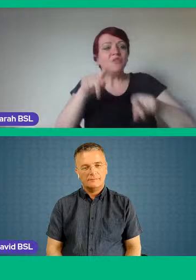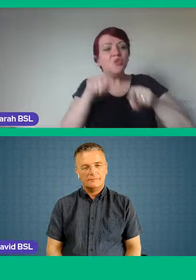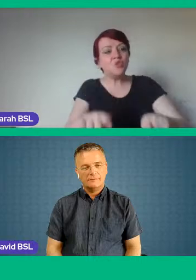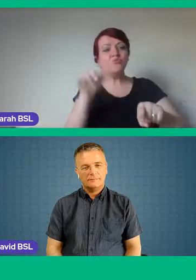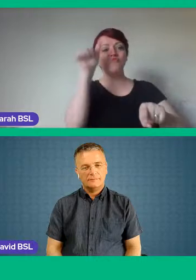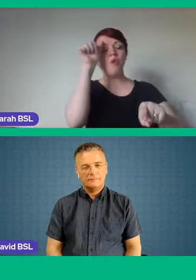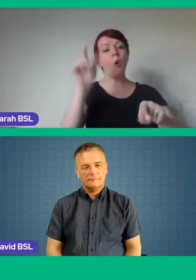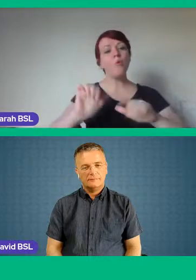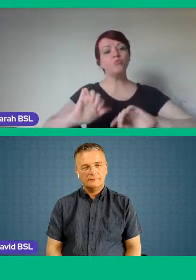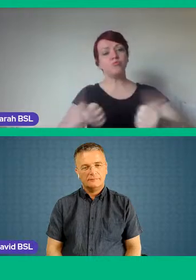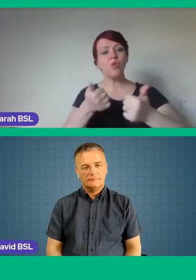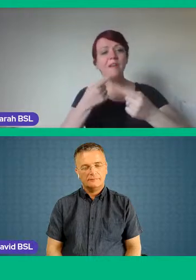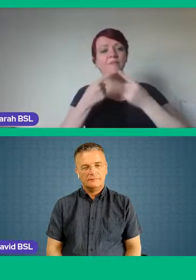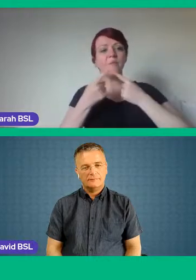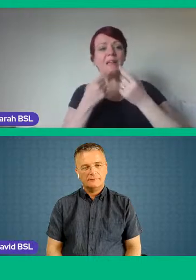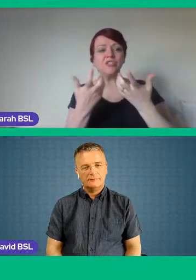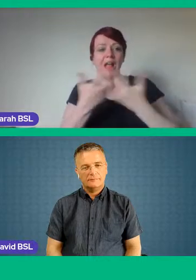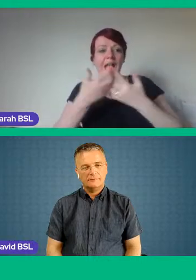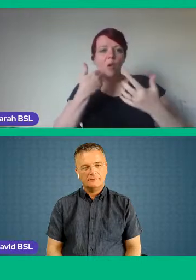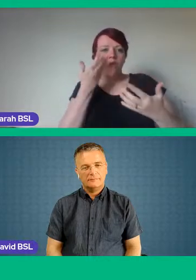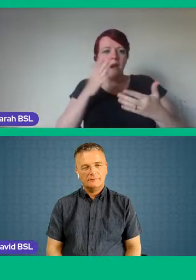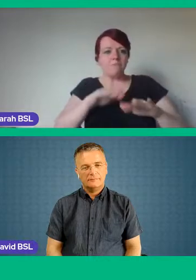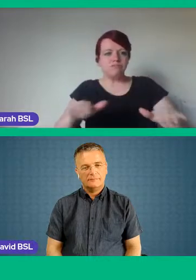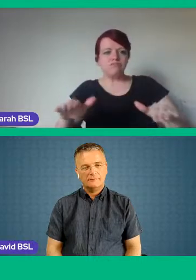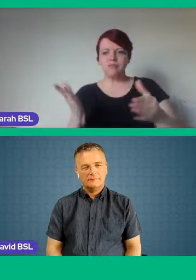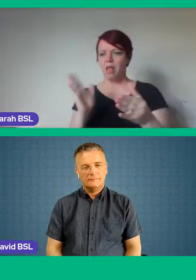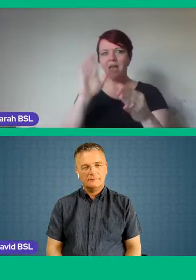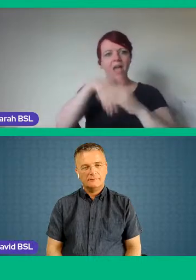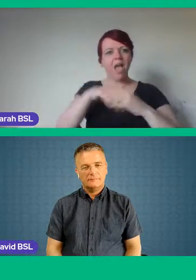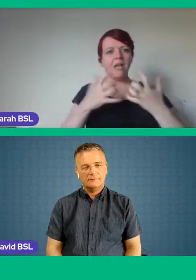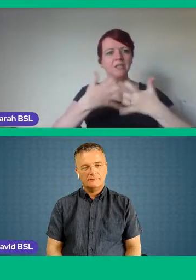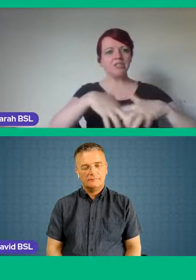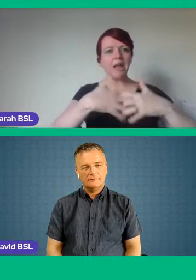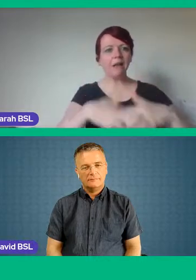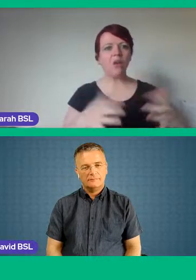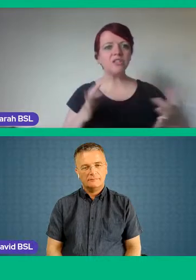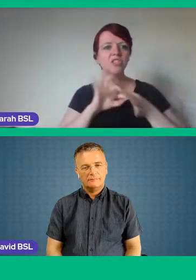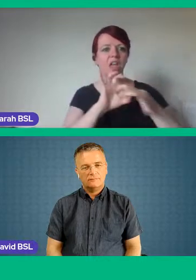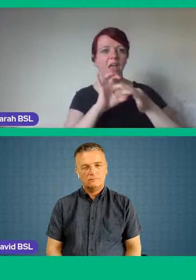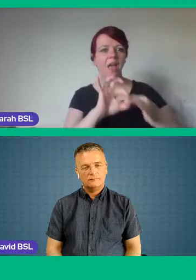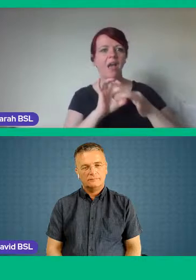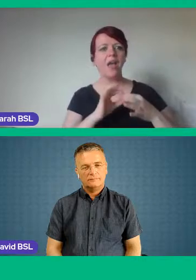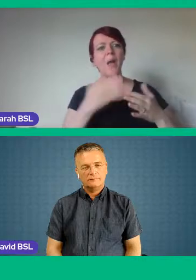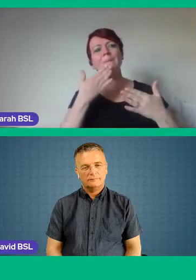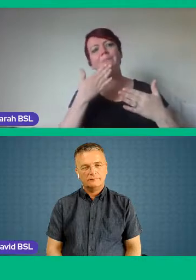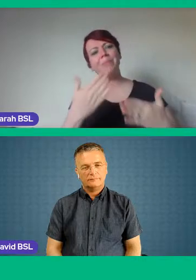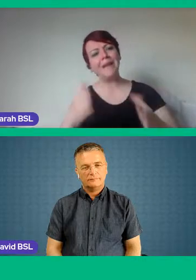finance really good stuff about how to engage young people with tech, and how to overcome socio-economic barriers.